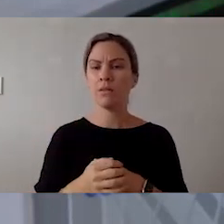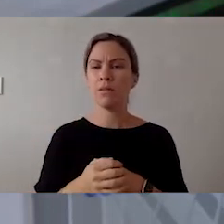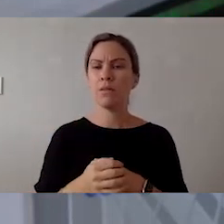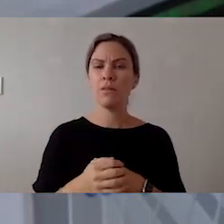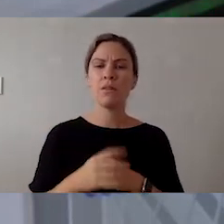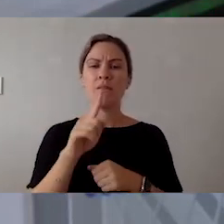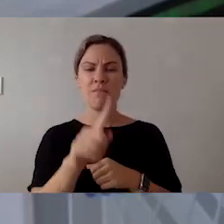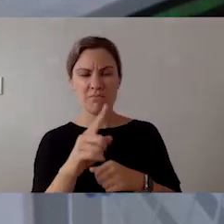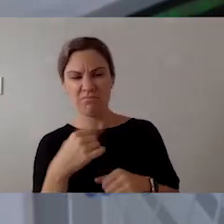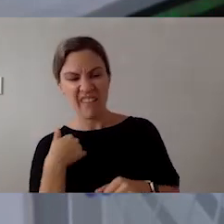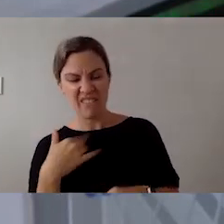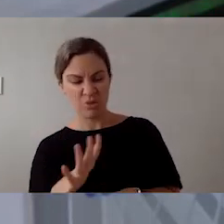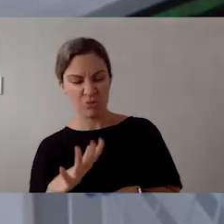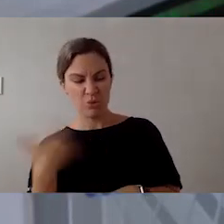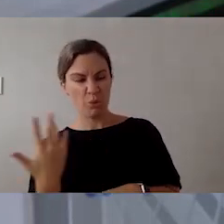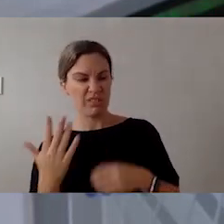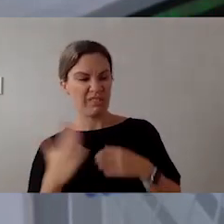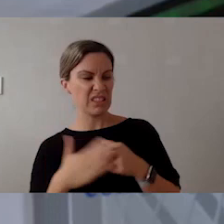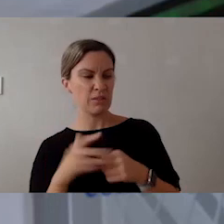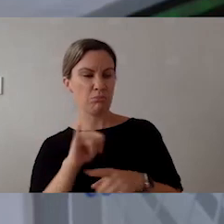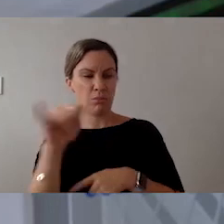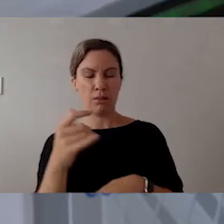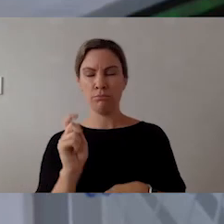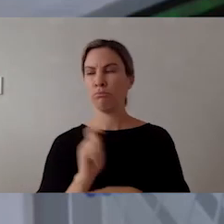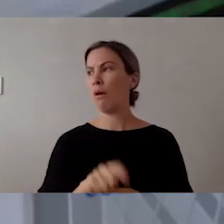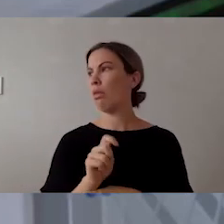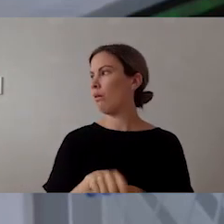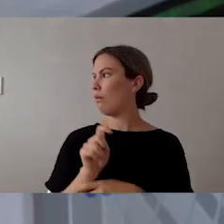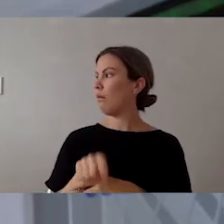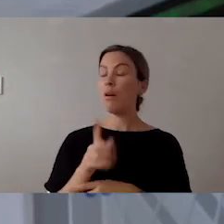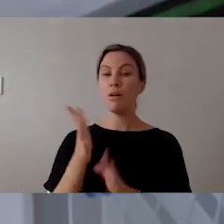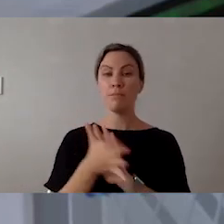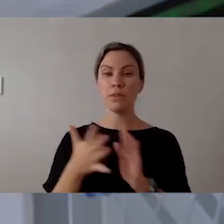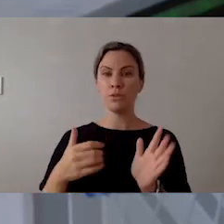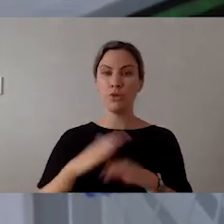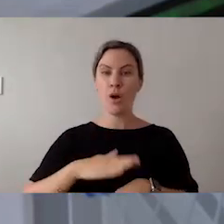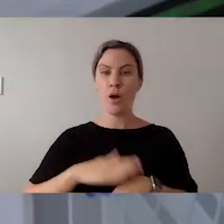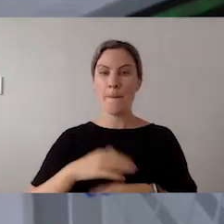fix a plane. And that gap - that's where all the money was." What we